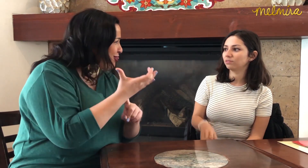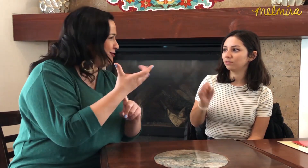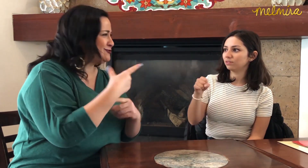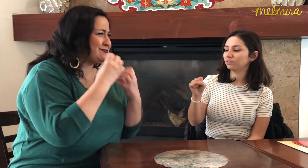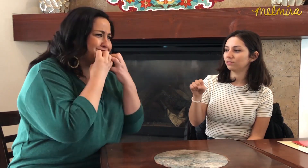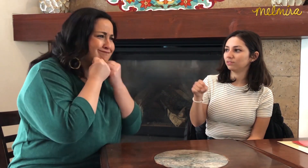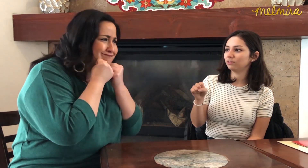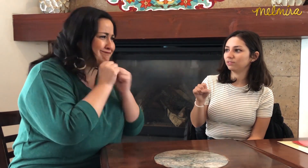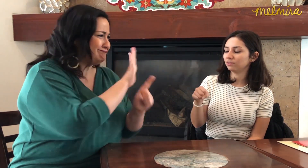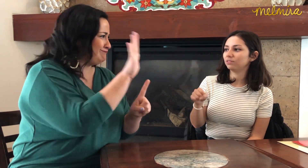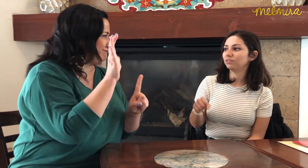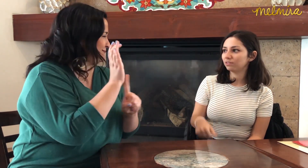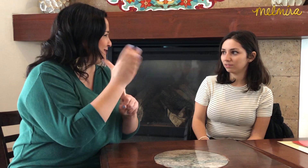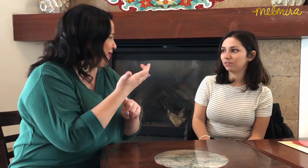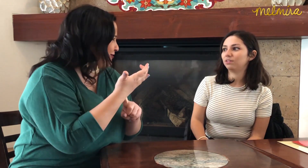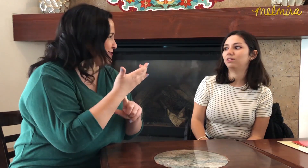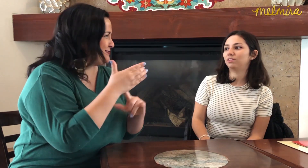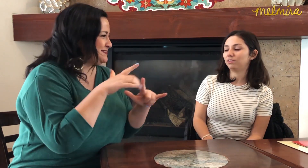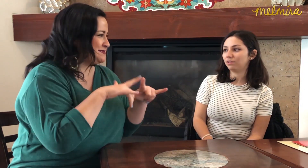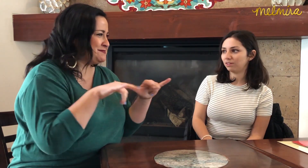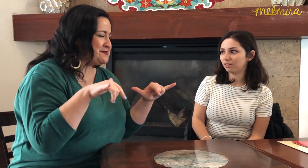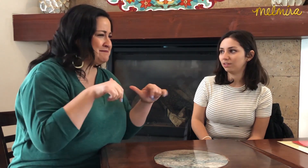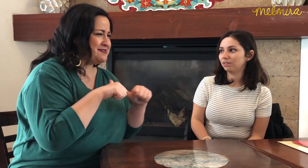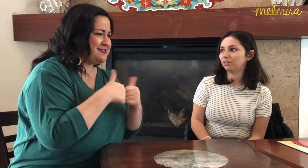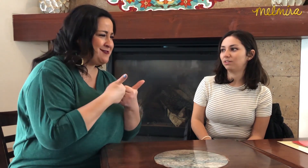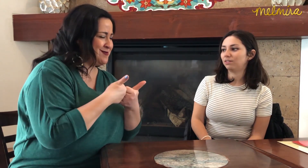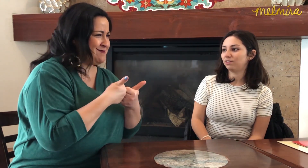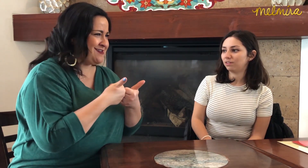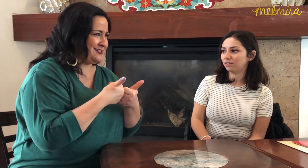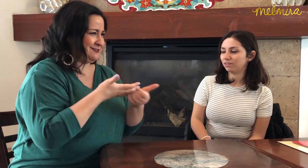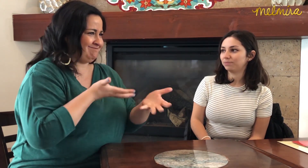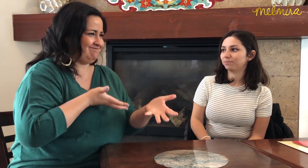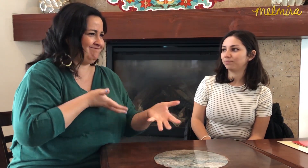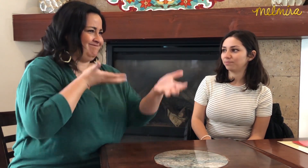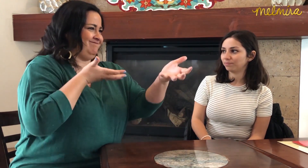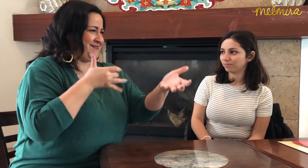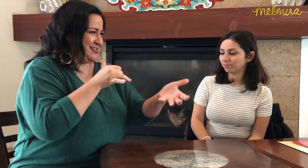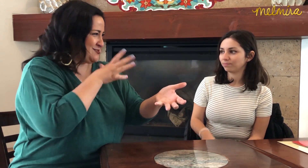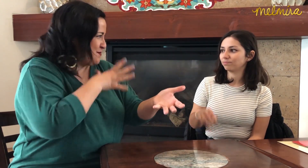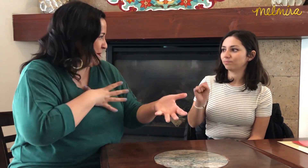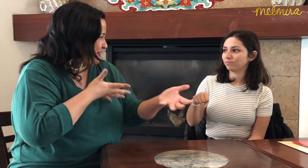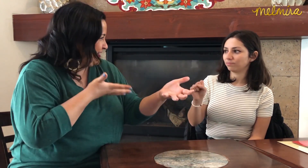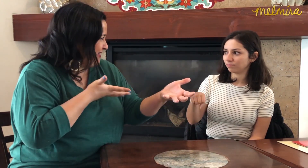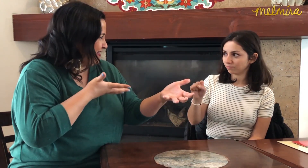and value their culture but at the same time wondering how you want to uplift these women?